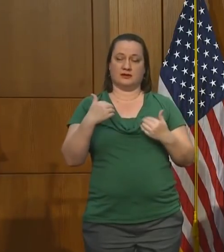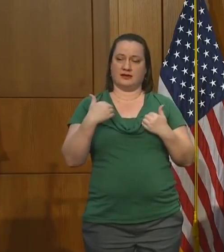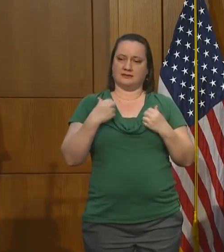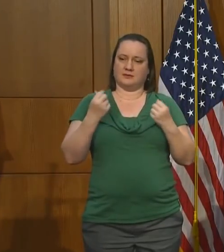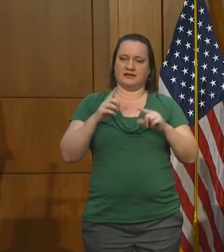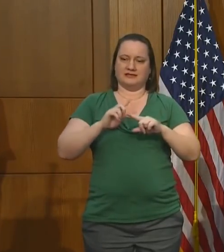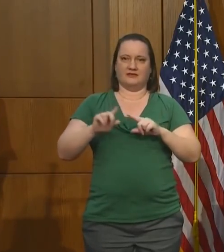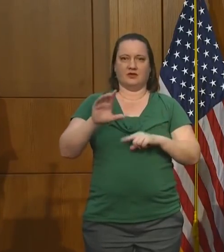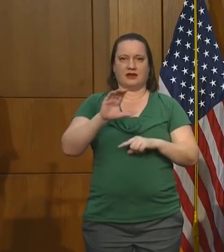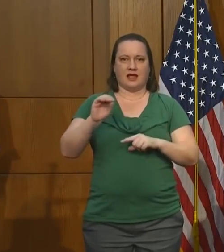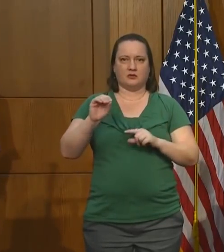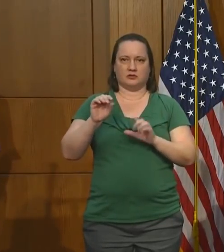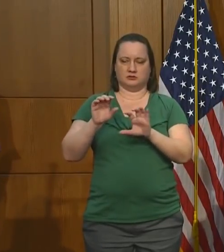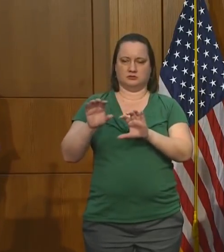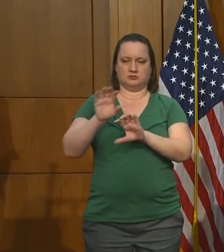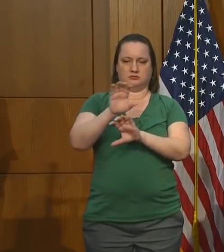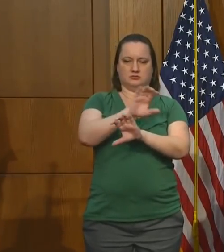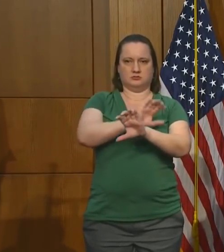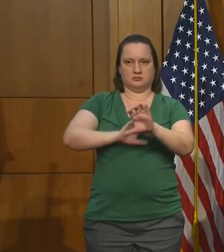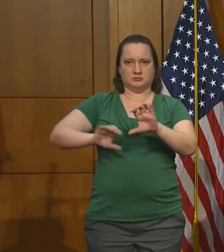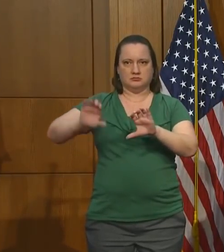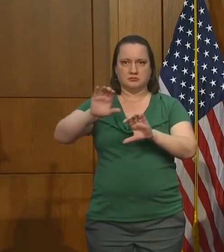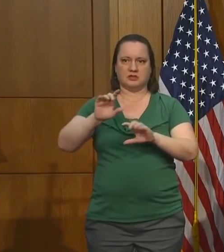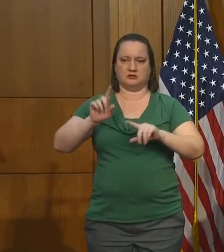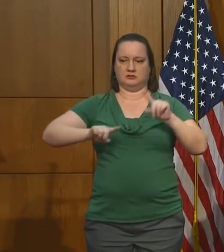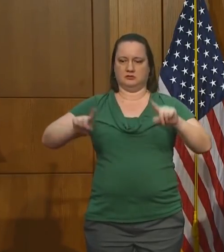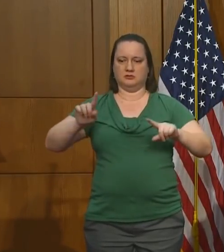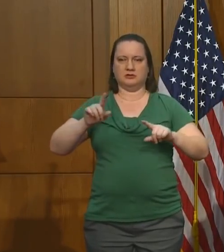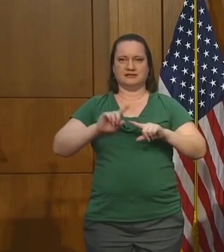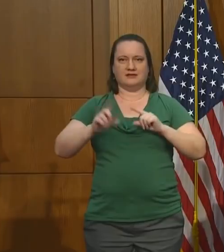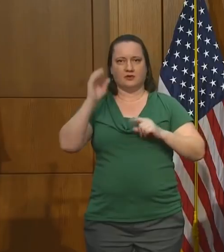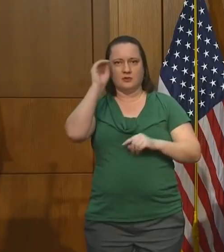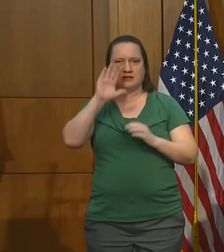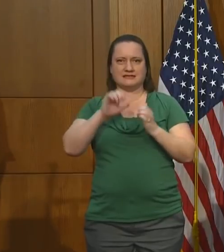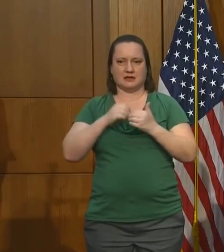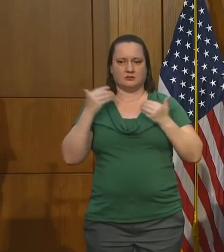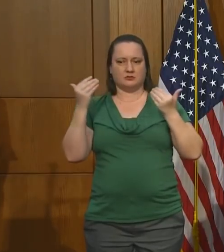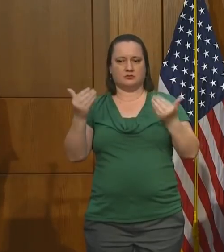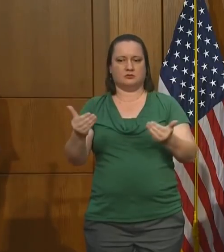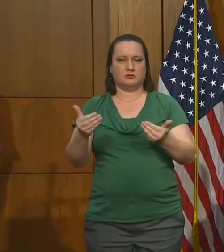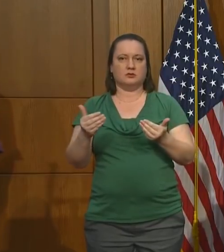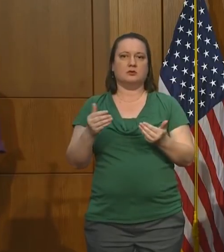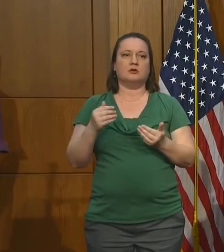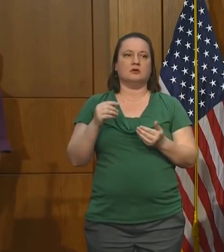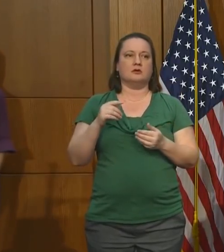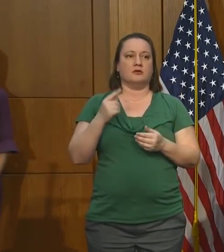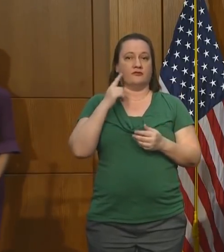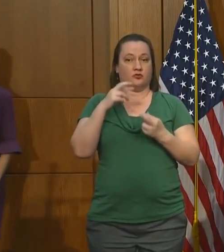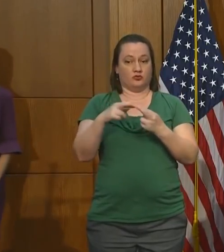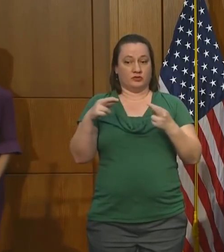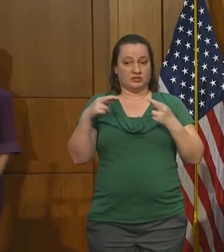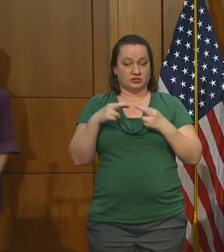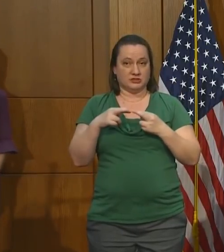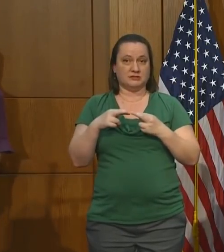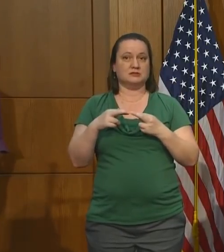SO IT'S IMPORTANT TO ACT AS A REGION RICHMOND. HAS A NUMBER OF DIVERT COUNTIES SURROUNDING IT- AND USUALLY THEY HAVE A